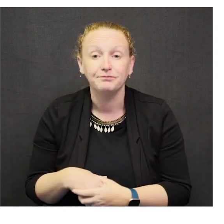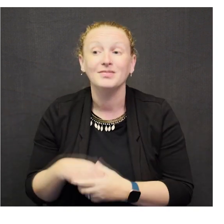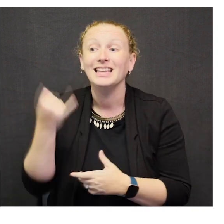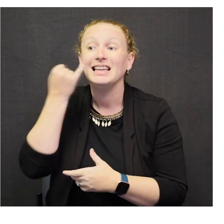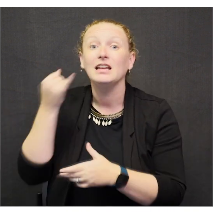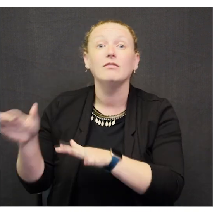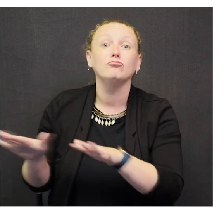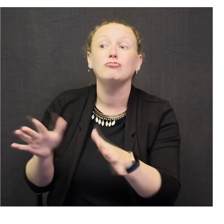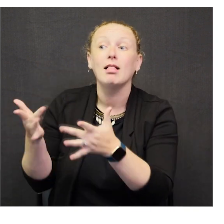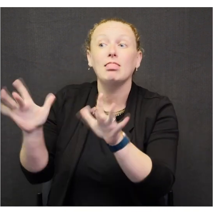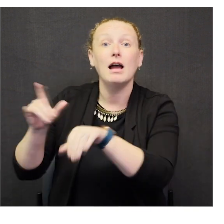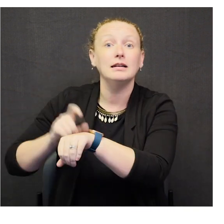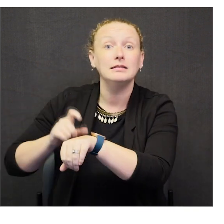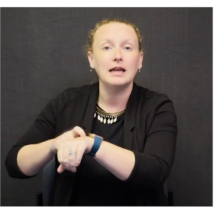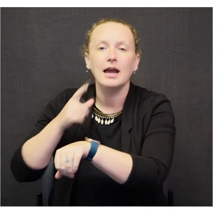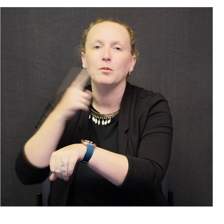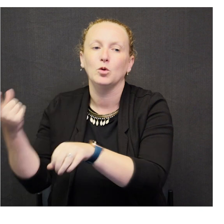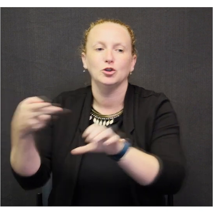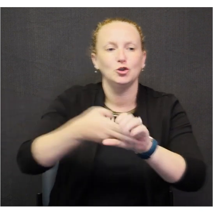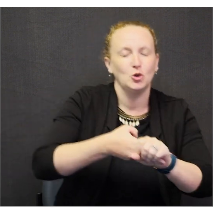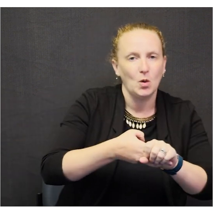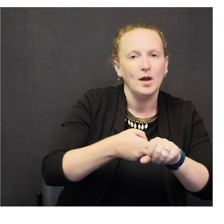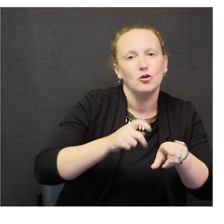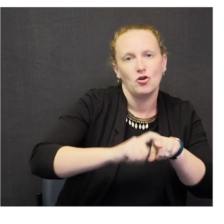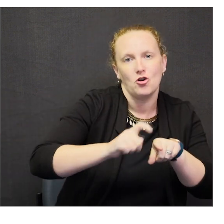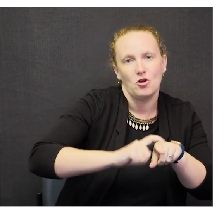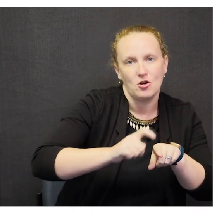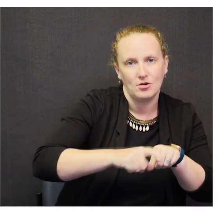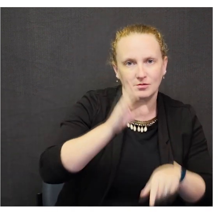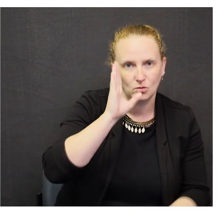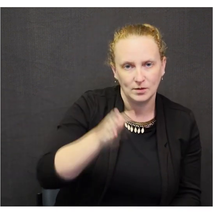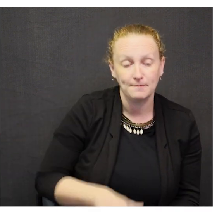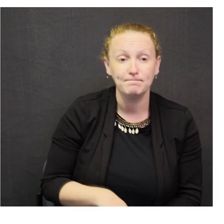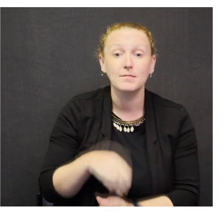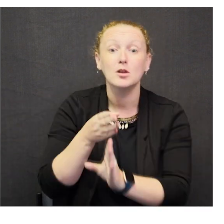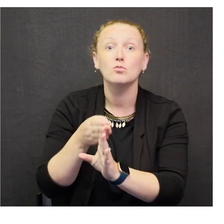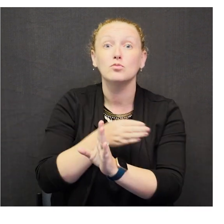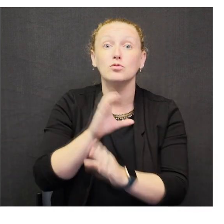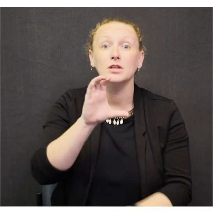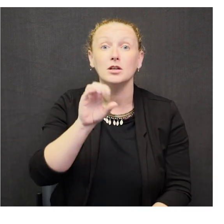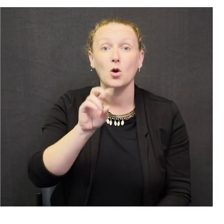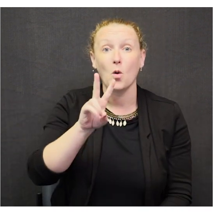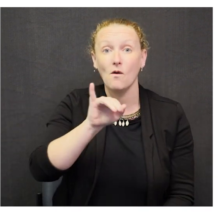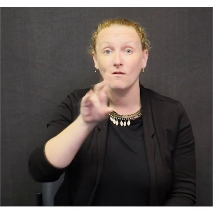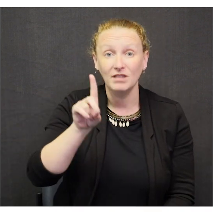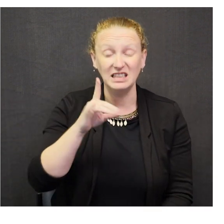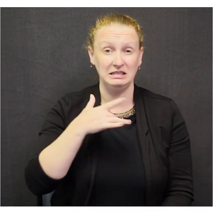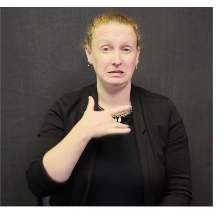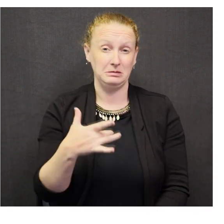Pre-COVID, on a typical day, we would get about 1000 requests internally, and we